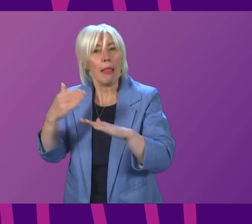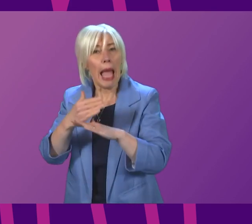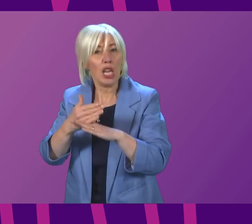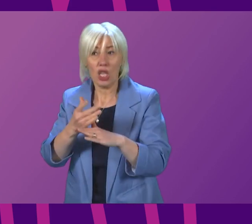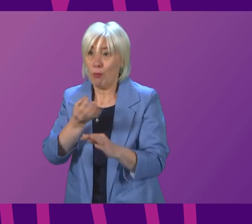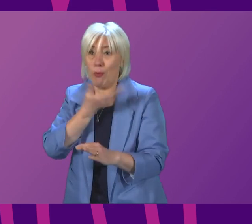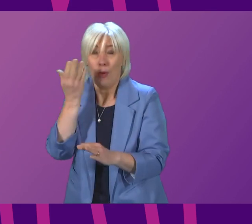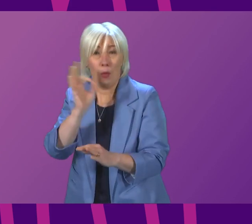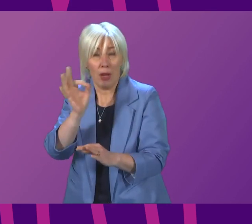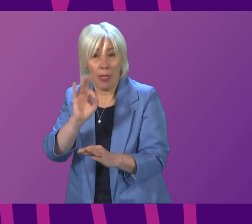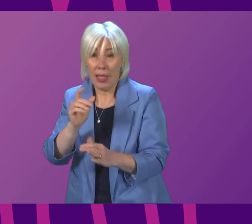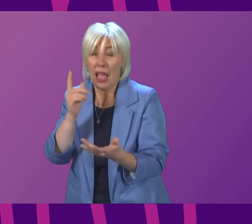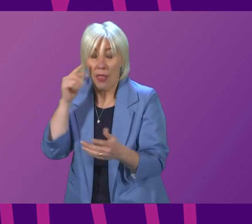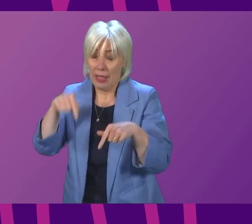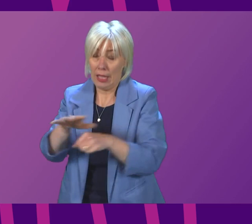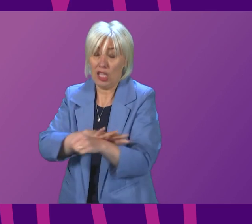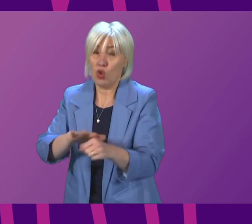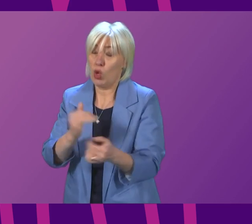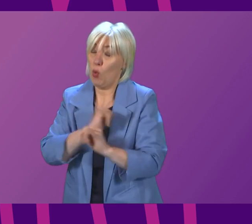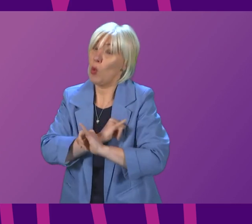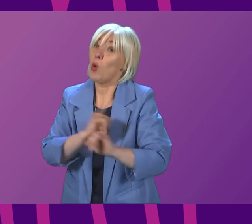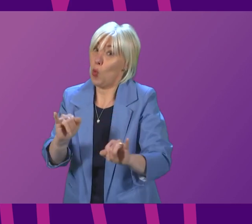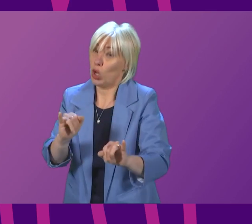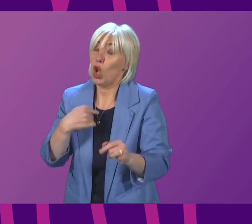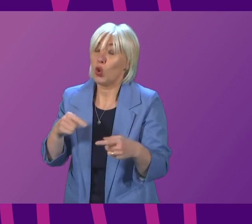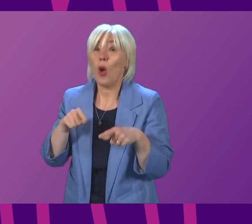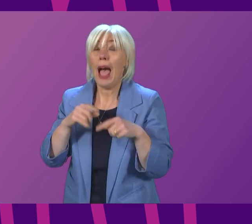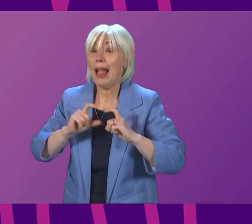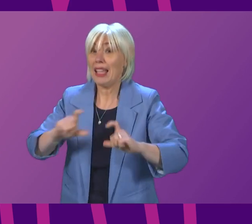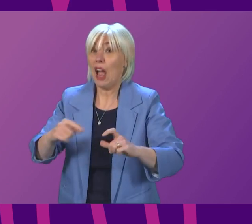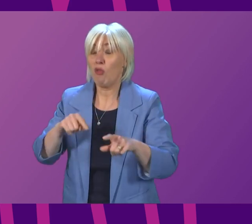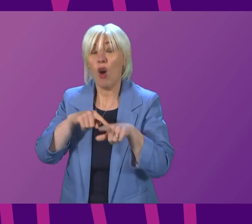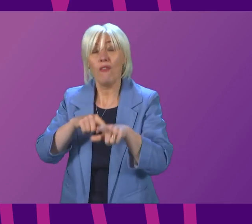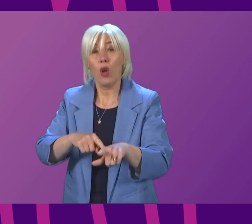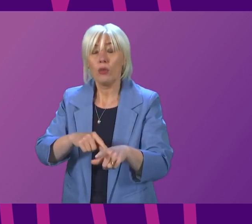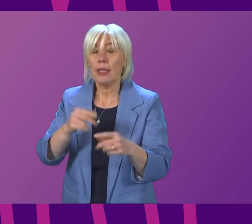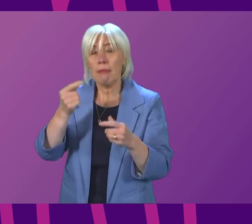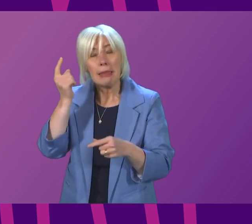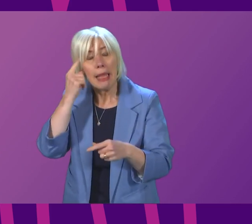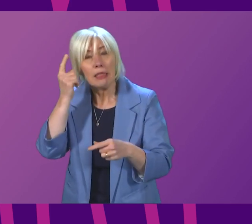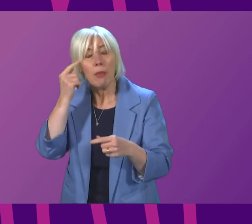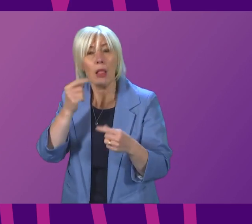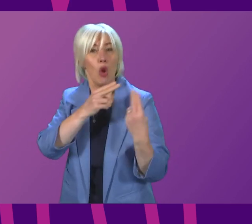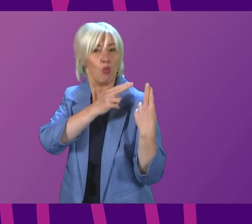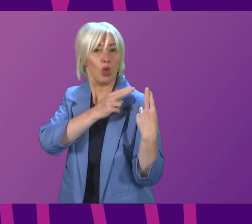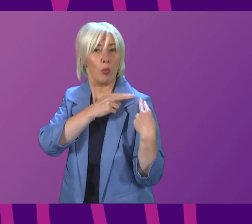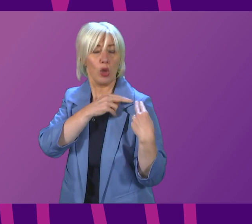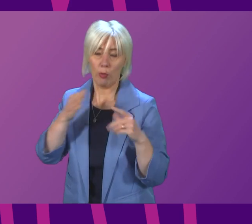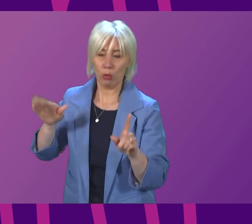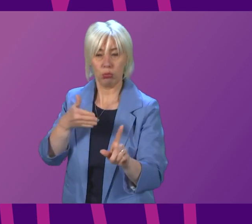in a much worse position than we are in now. I will continue to follow a sensible and responsible course to lead this country as safely as possible